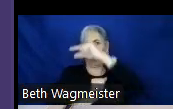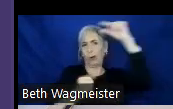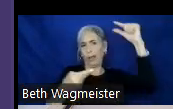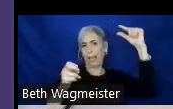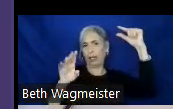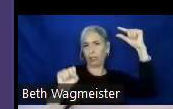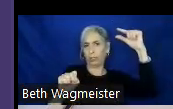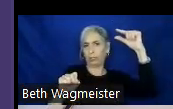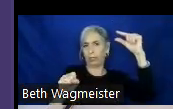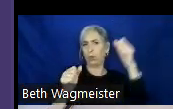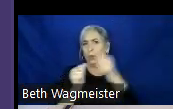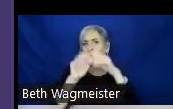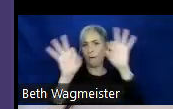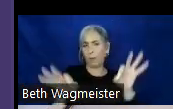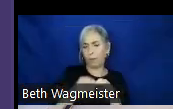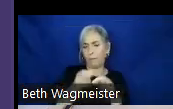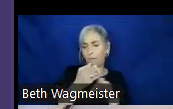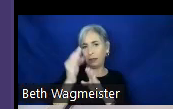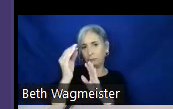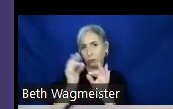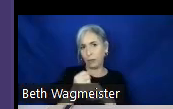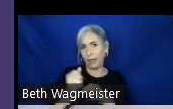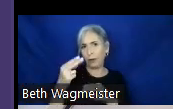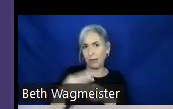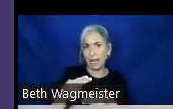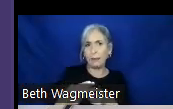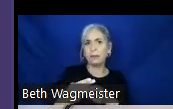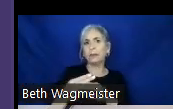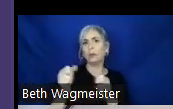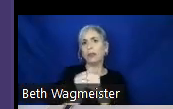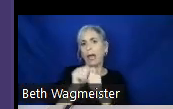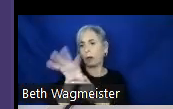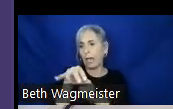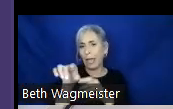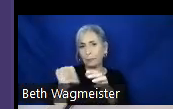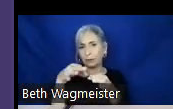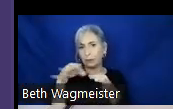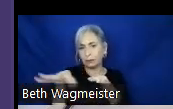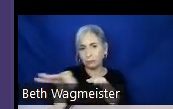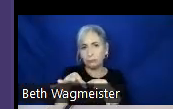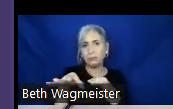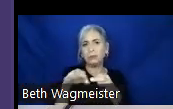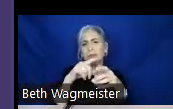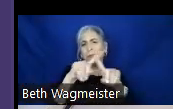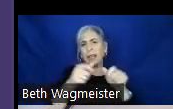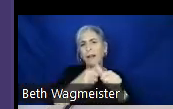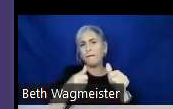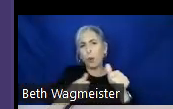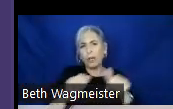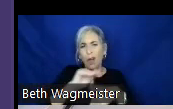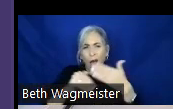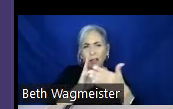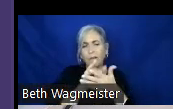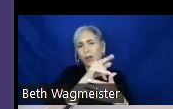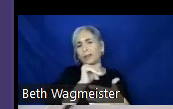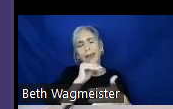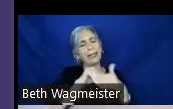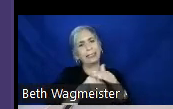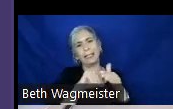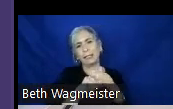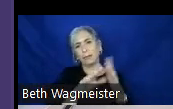names, heroes with illegible text. Video with no captions, nonstandard nesting, carousels with no